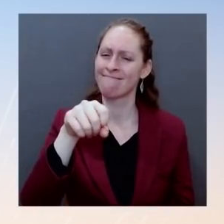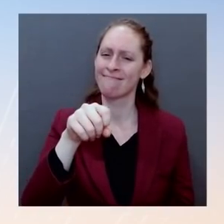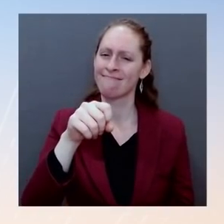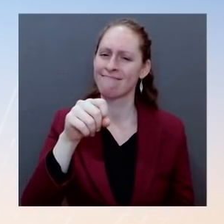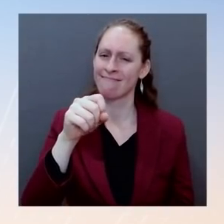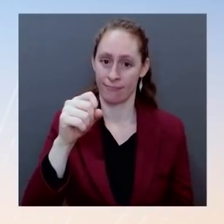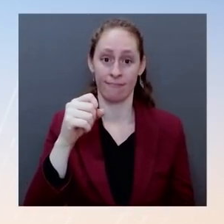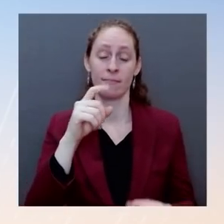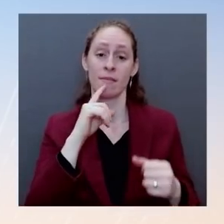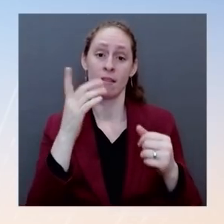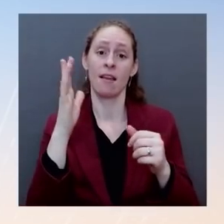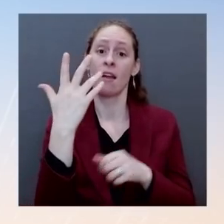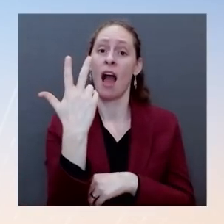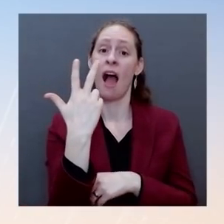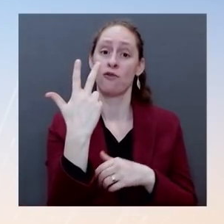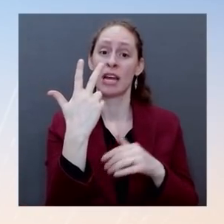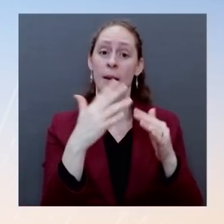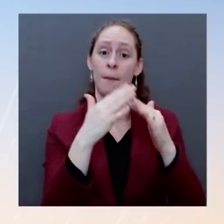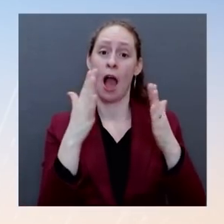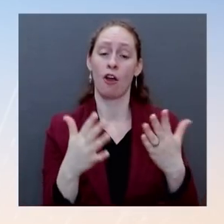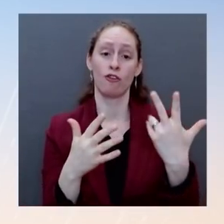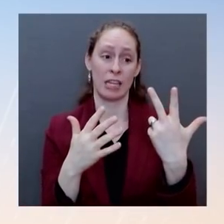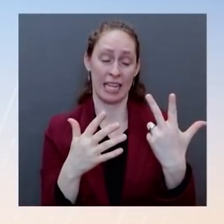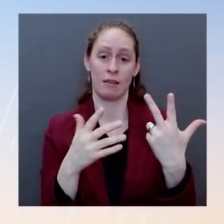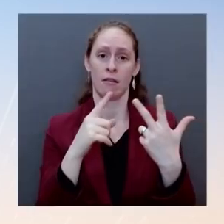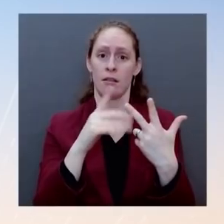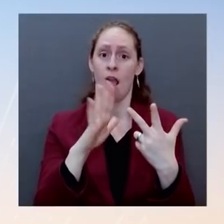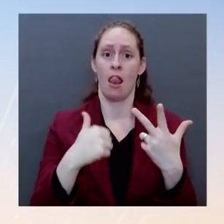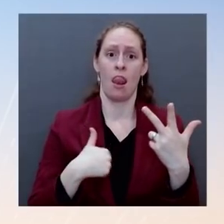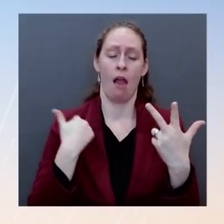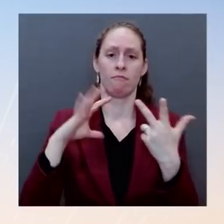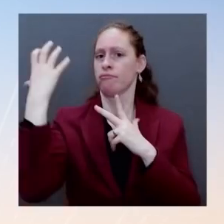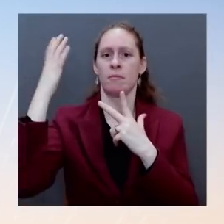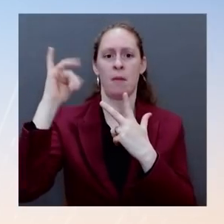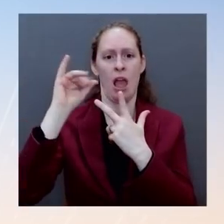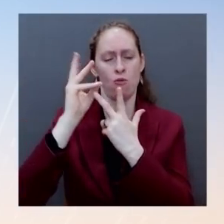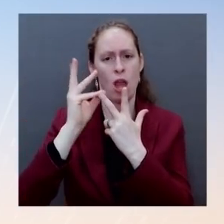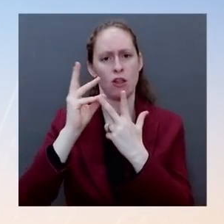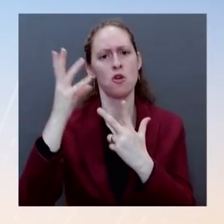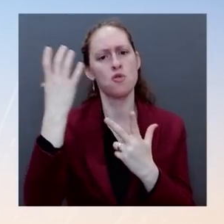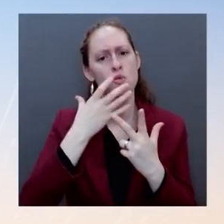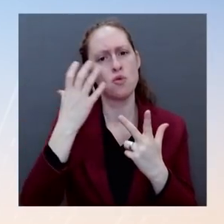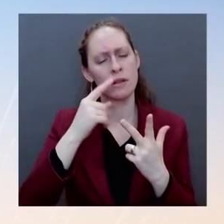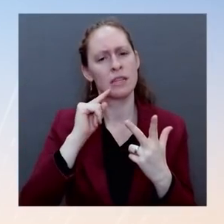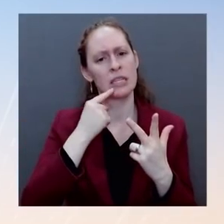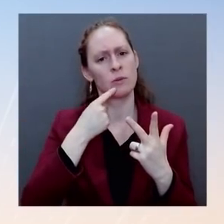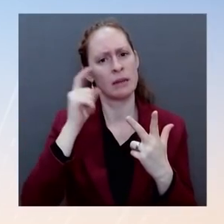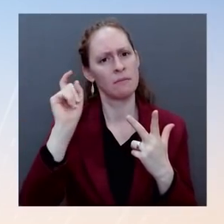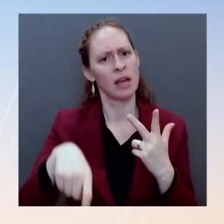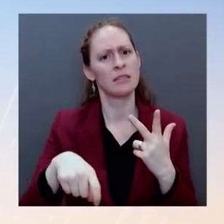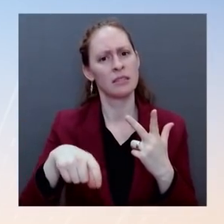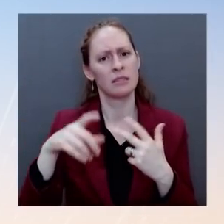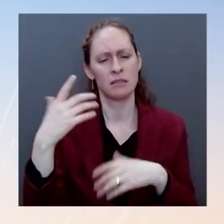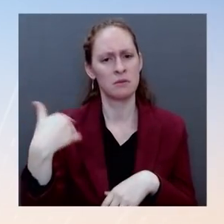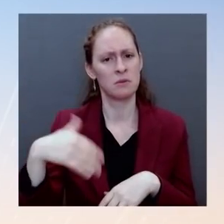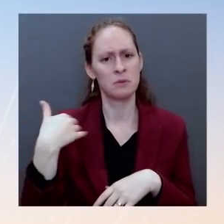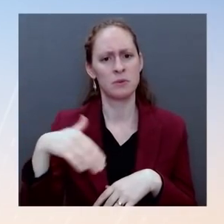You reference a specific storm. There are storms that have taken place in the Northeast and the Northwest. It's devastating people's homes, people's communities.